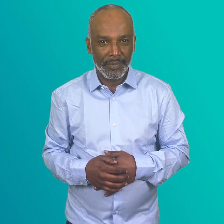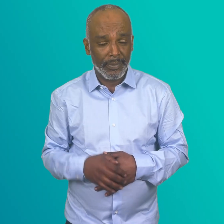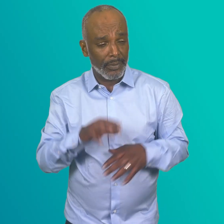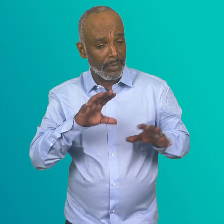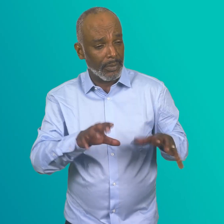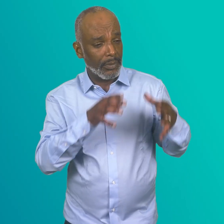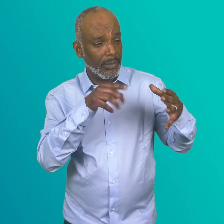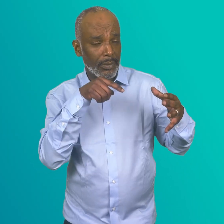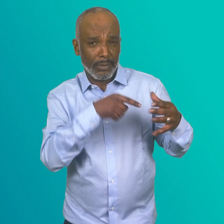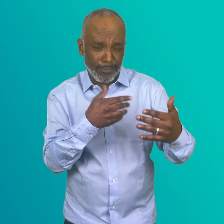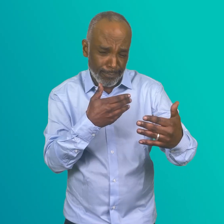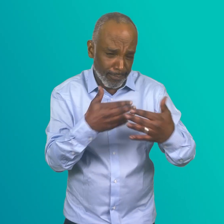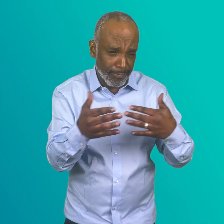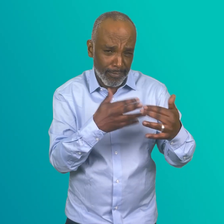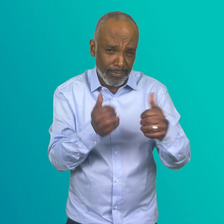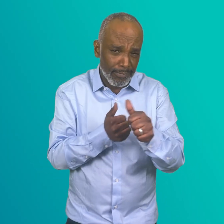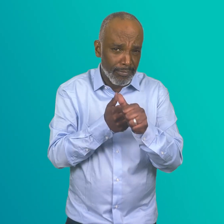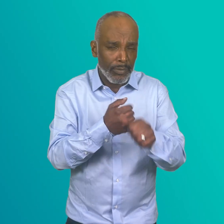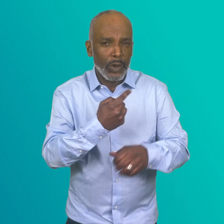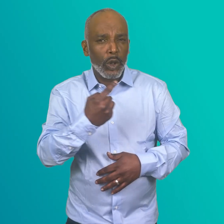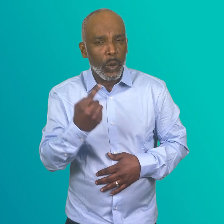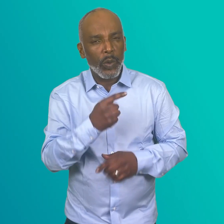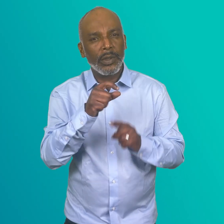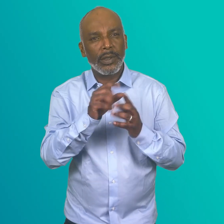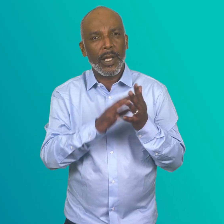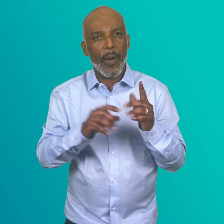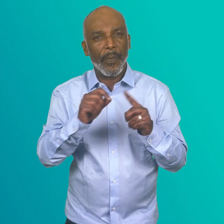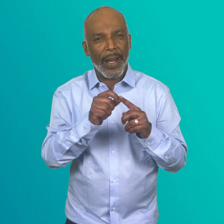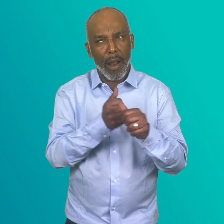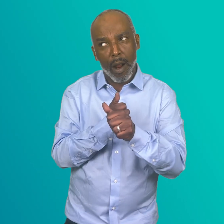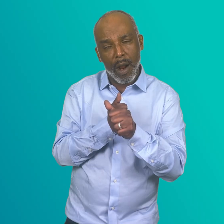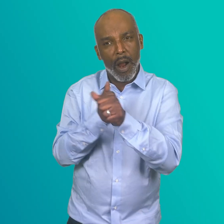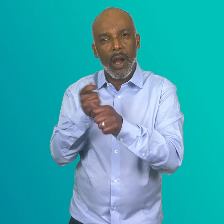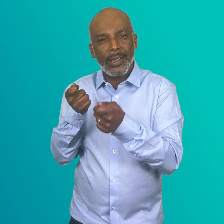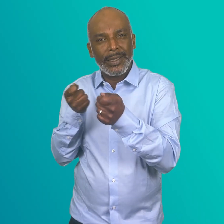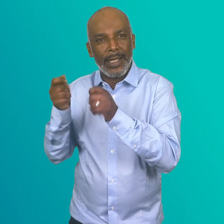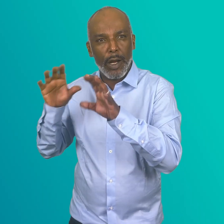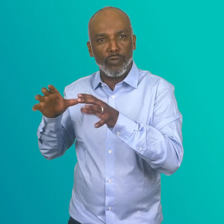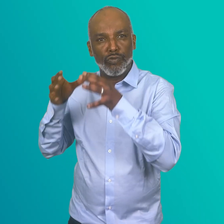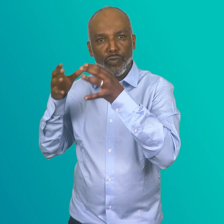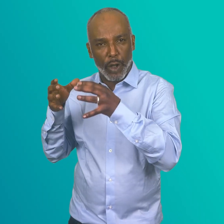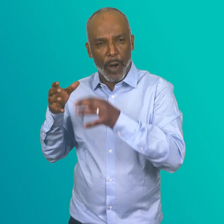This will be issued by DWP on behalf of the steering group.